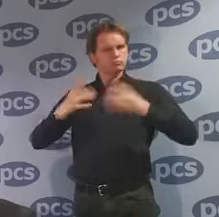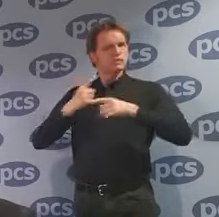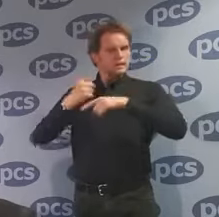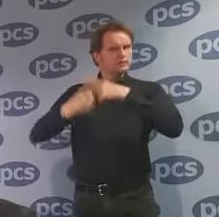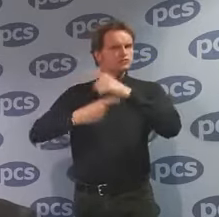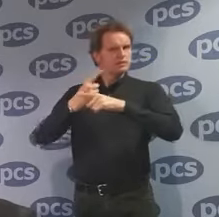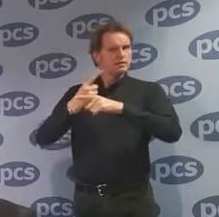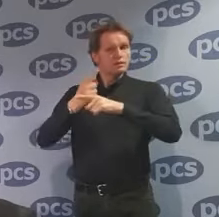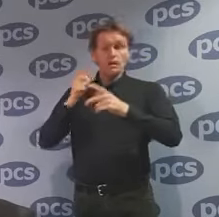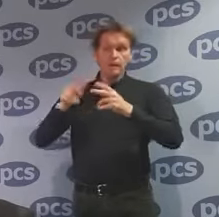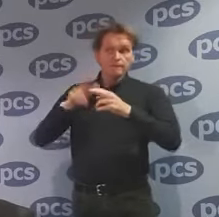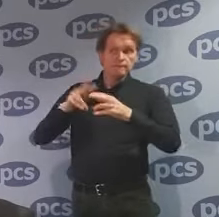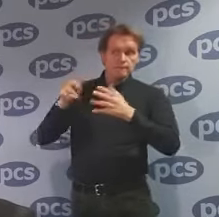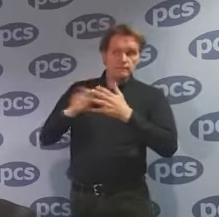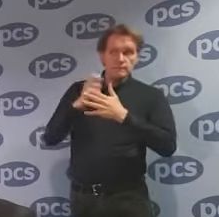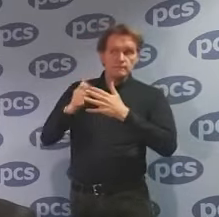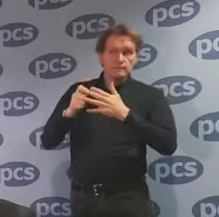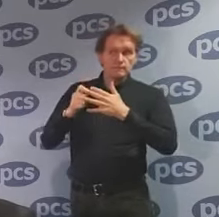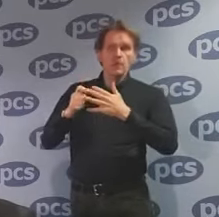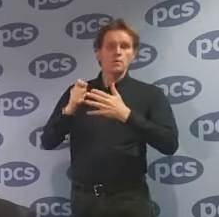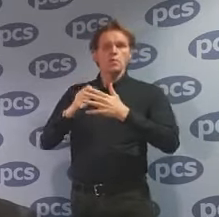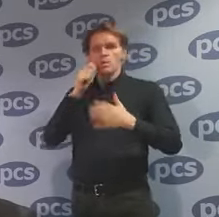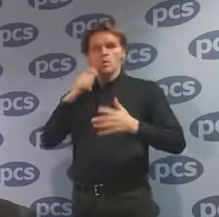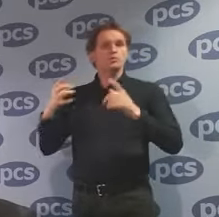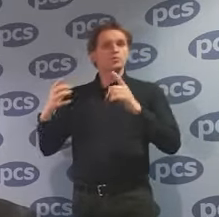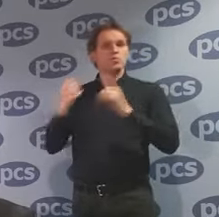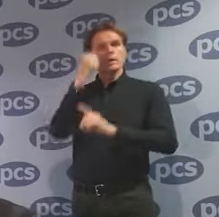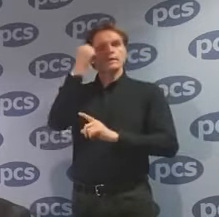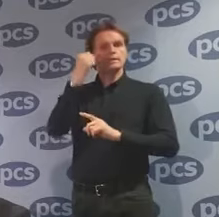ballot that we can win it with a 50% majority and be confident that we can